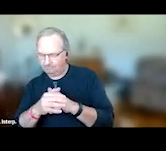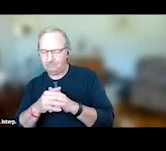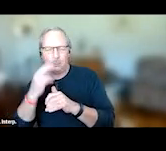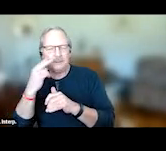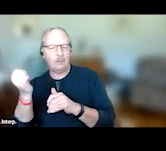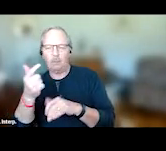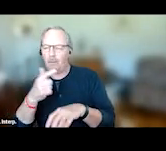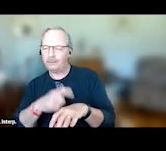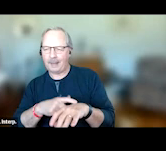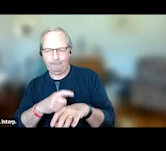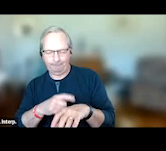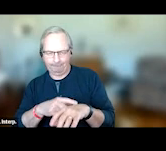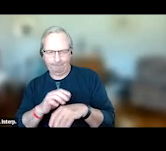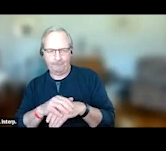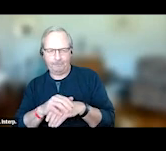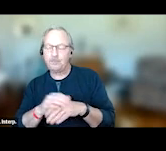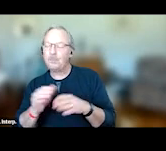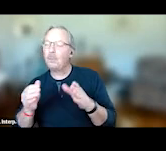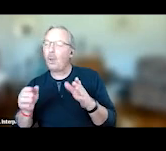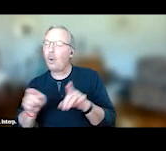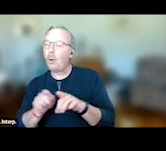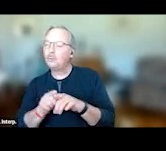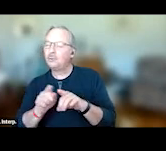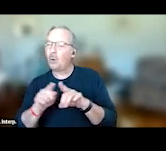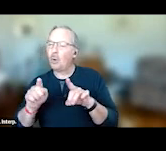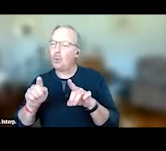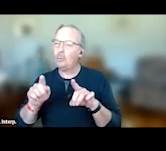So, and also just society tends to have a pretty